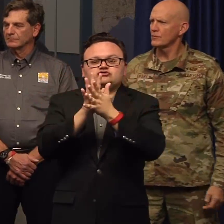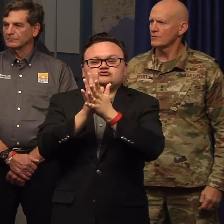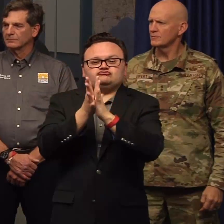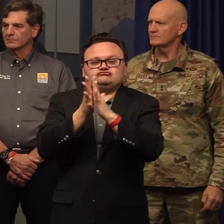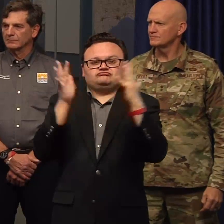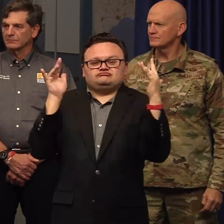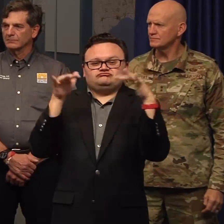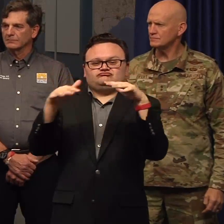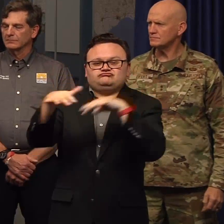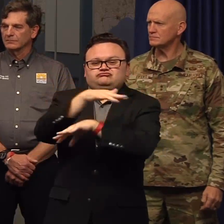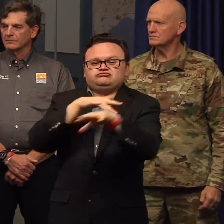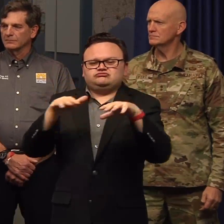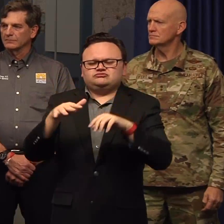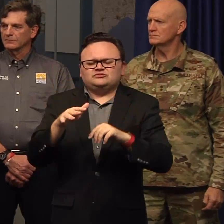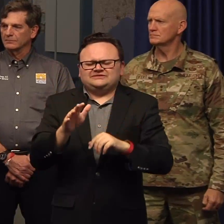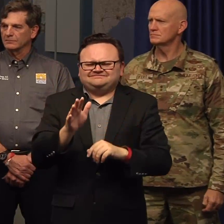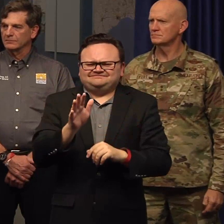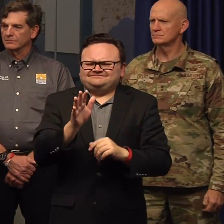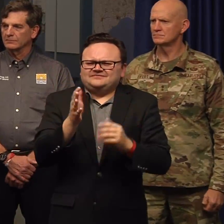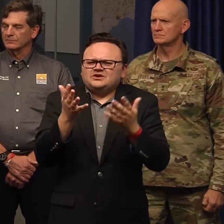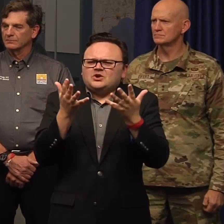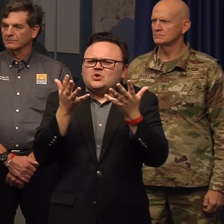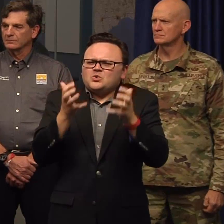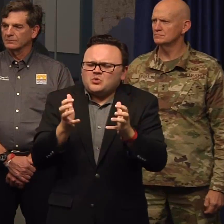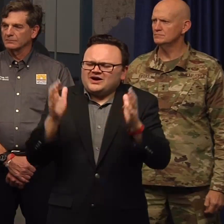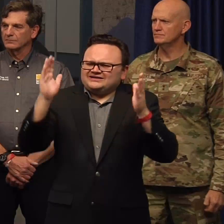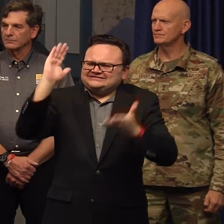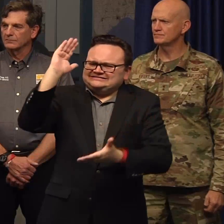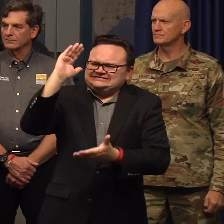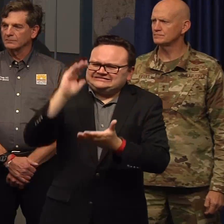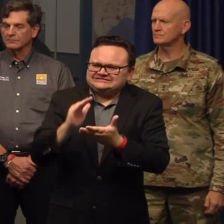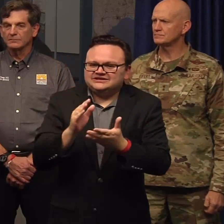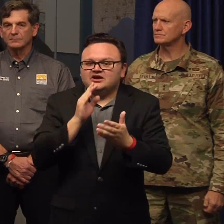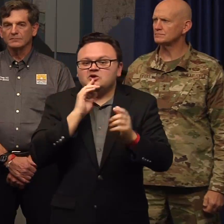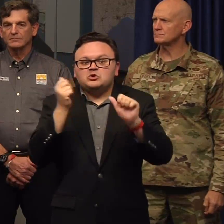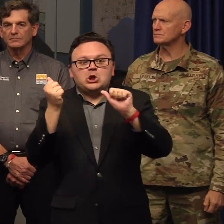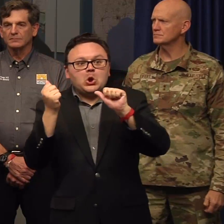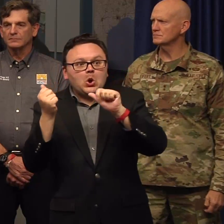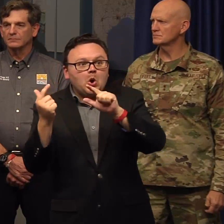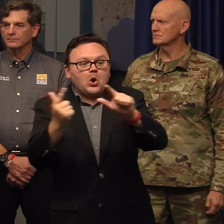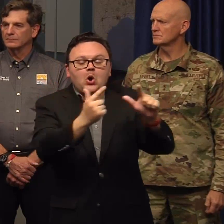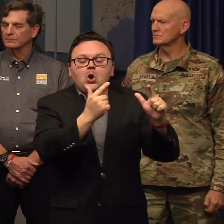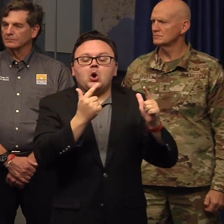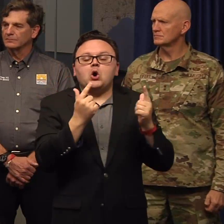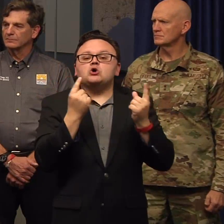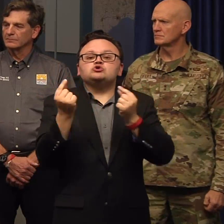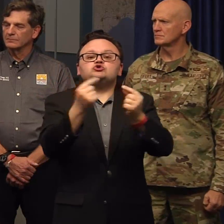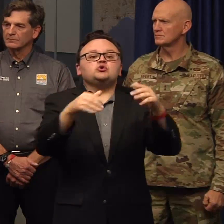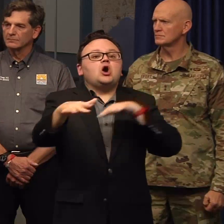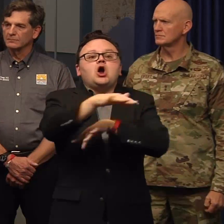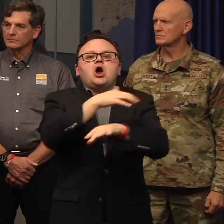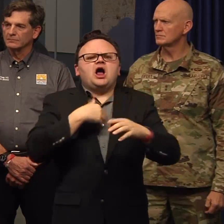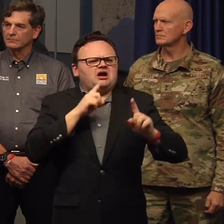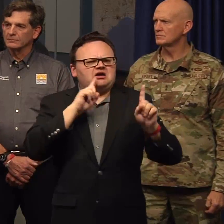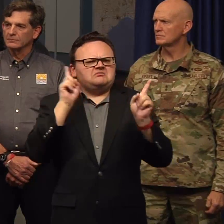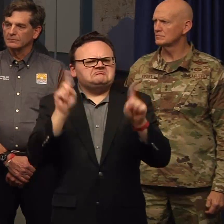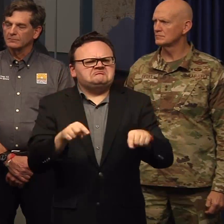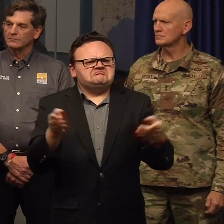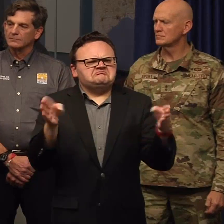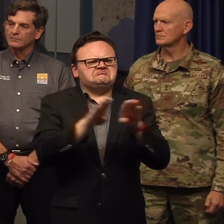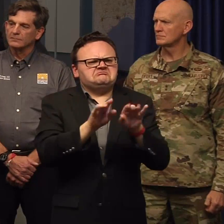YOU DISCUSS THAT DID THAT COME